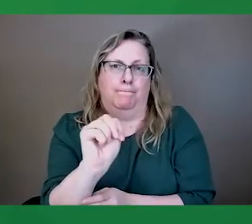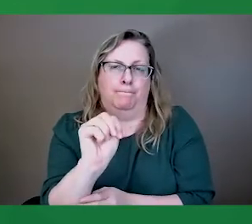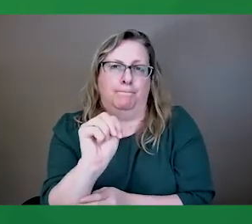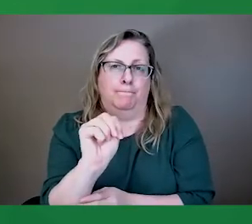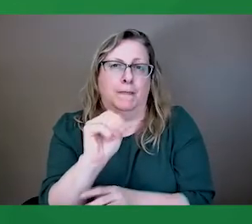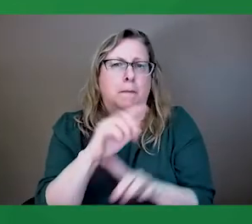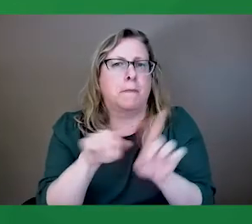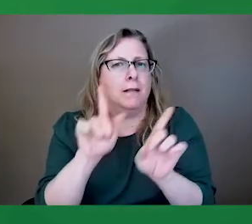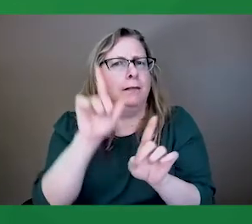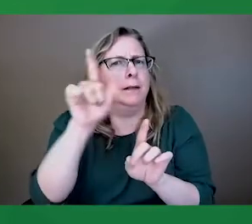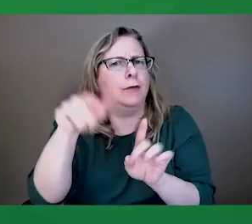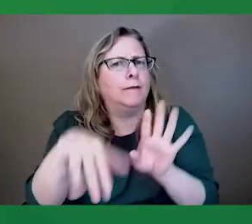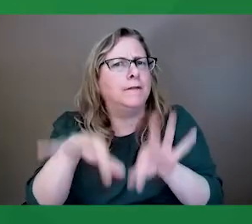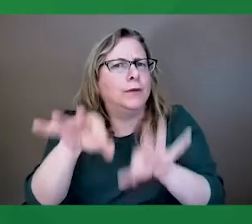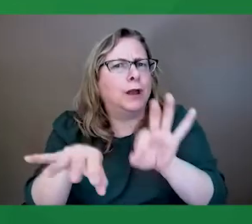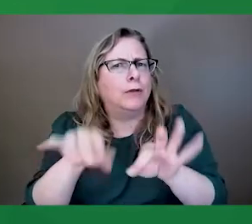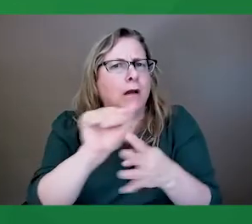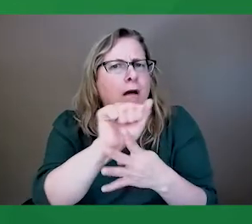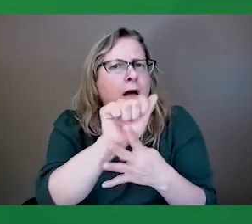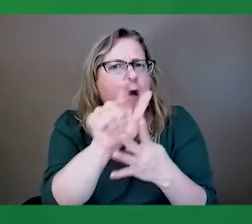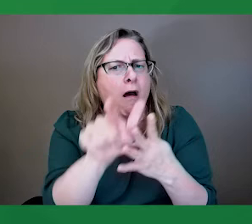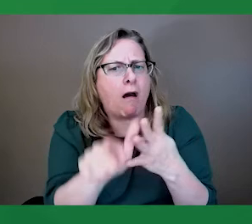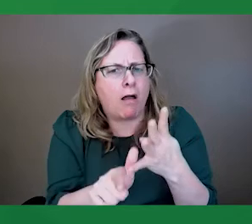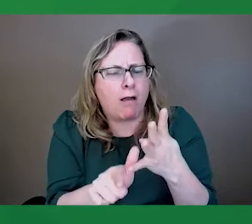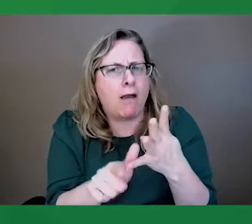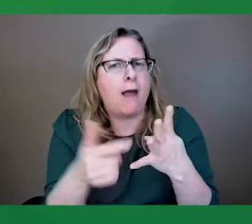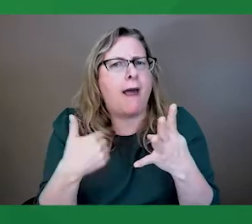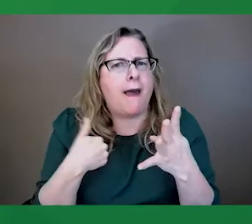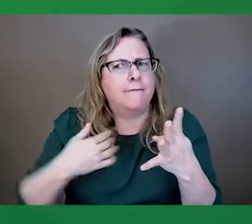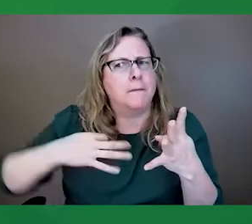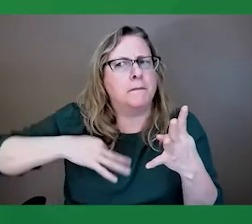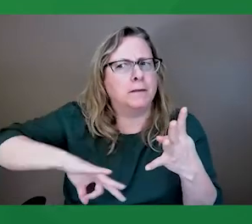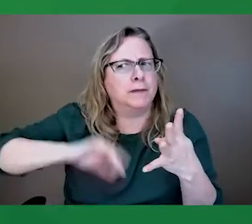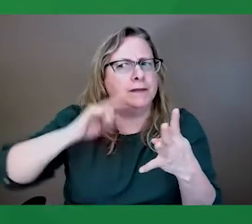one of these products had an accessibility benefit.